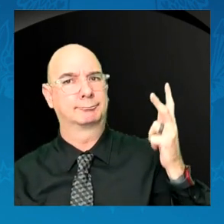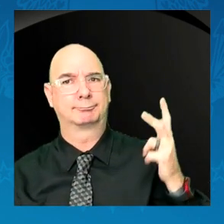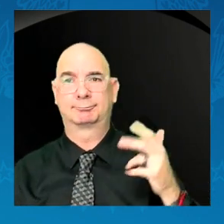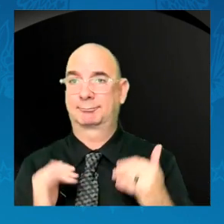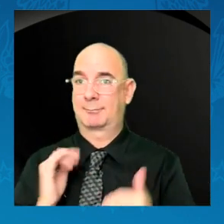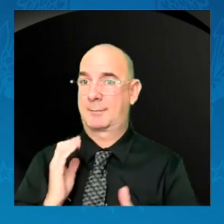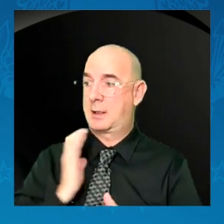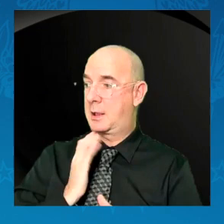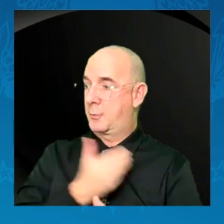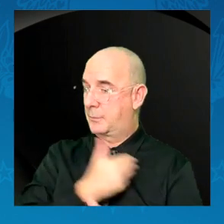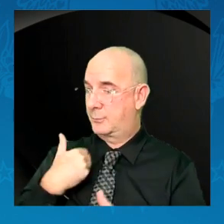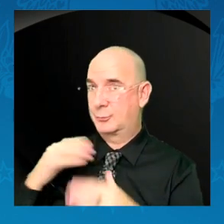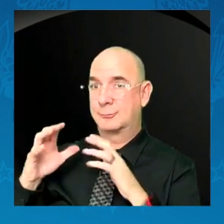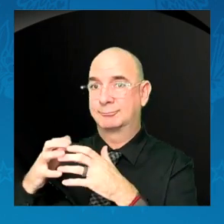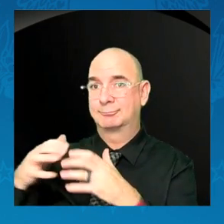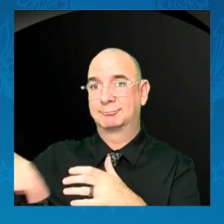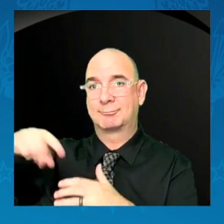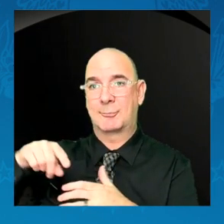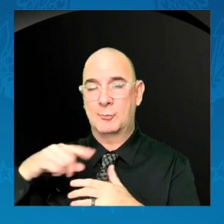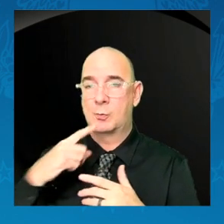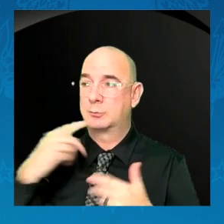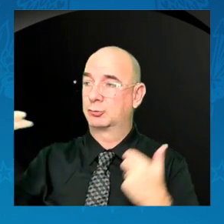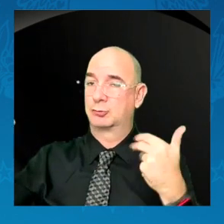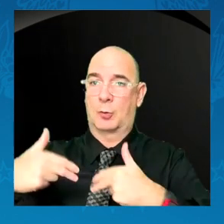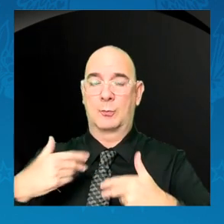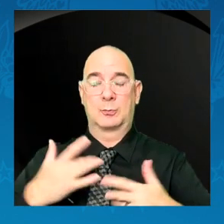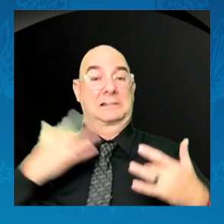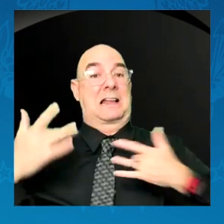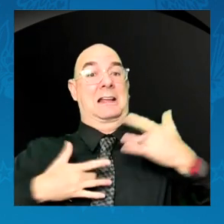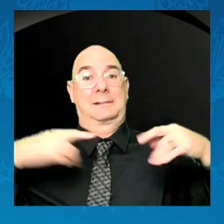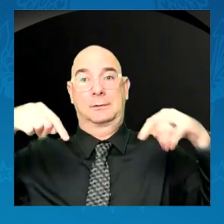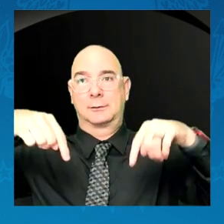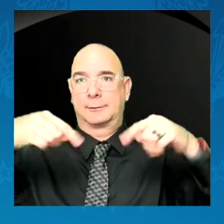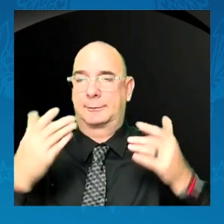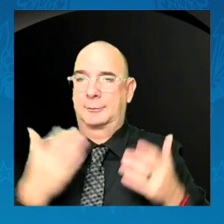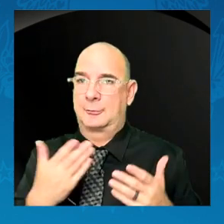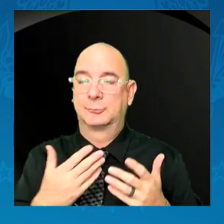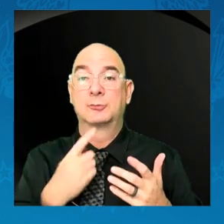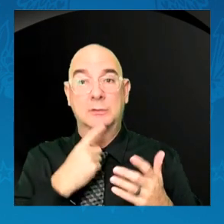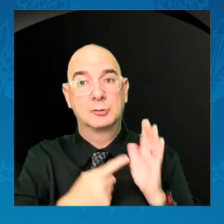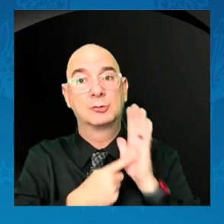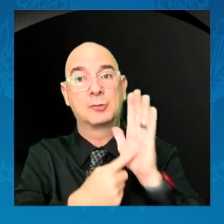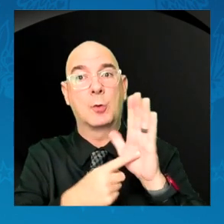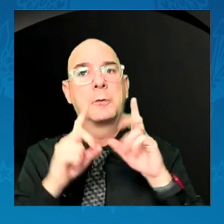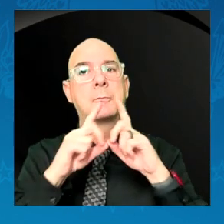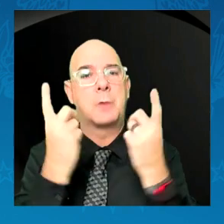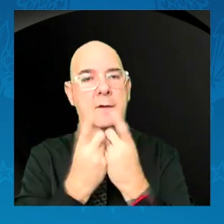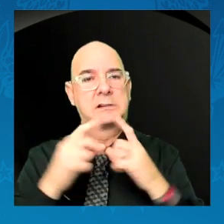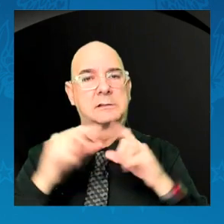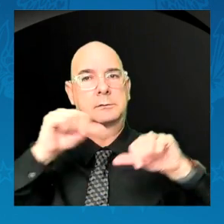the Office of Science and Technology Policy and our director, Dr. Eric Lander. Thank you, Madam Vice President,